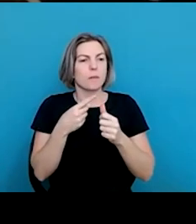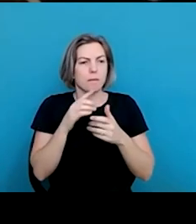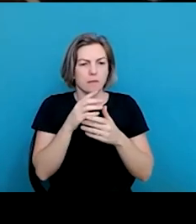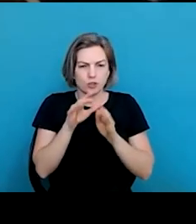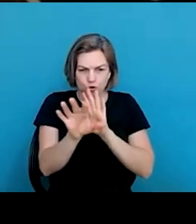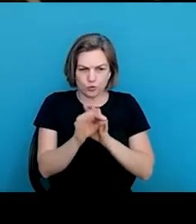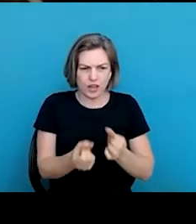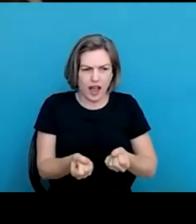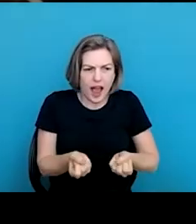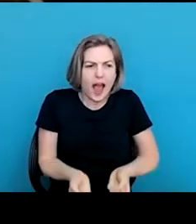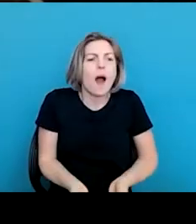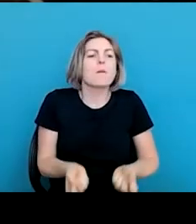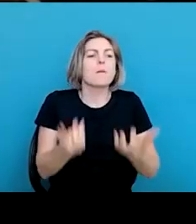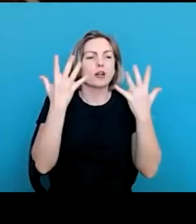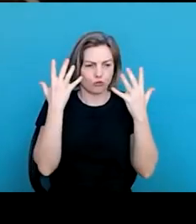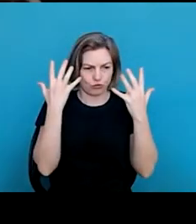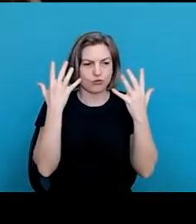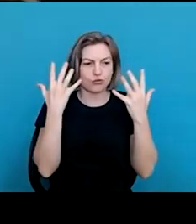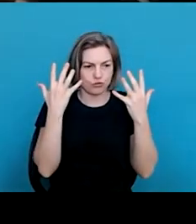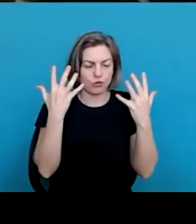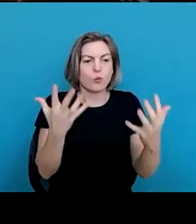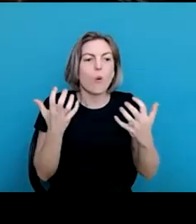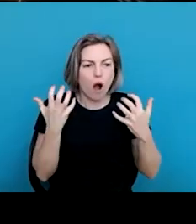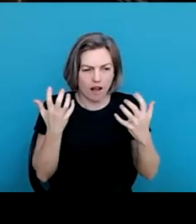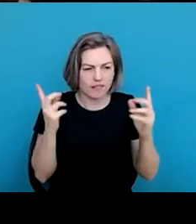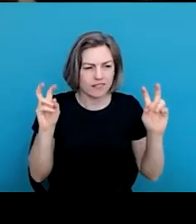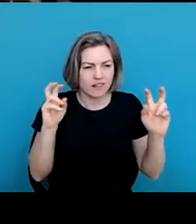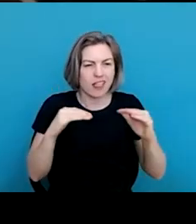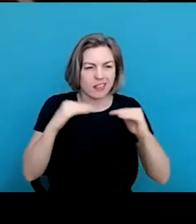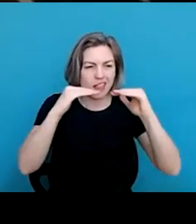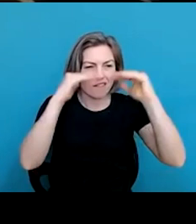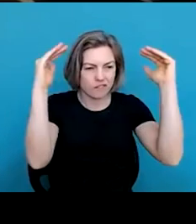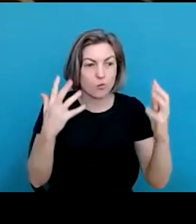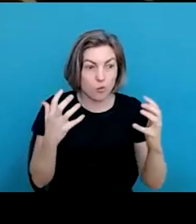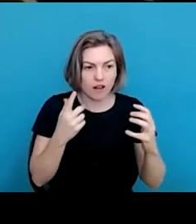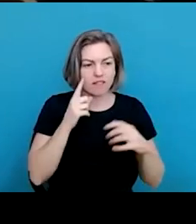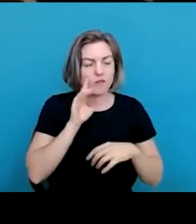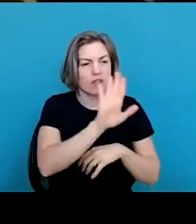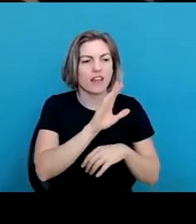for where they are at and for the job that they are wanting to do. Thank you so much.